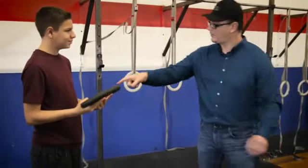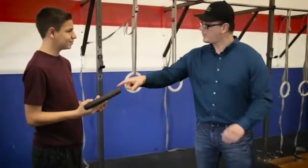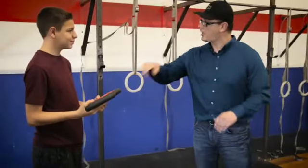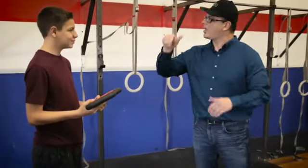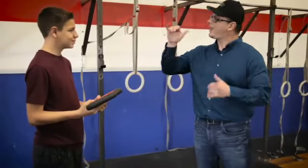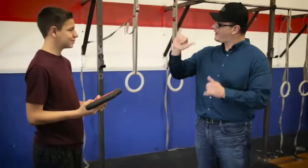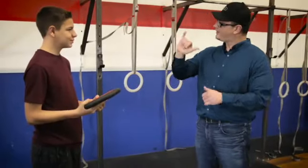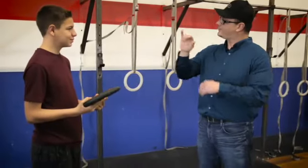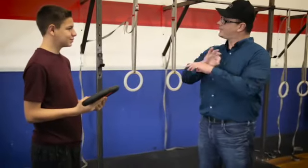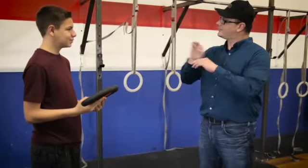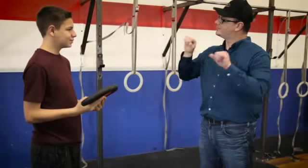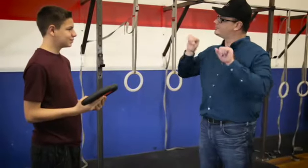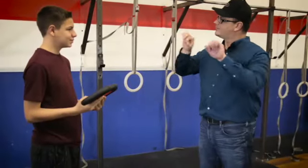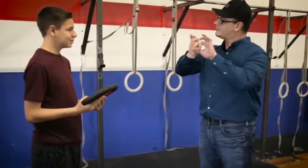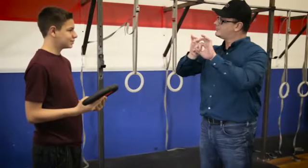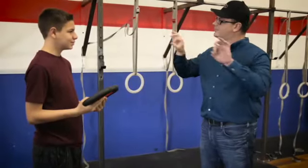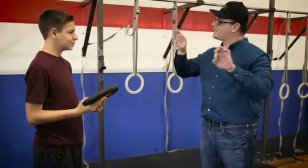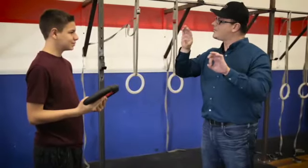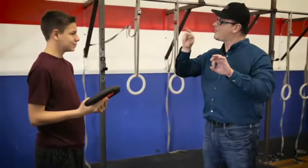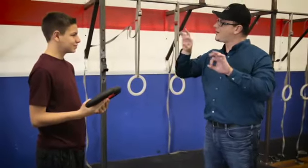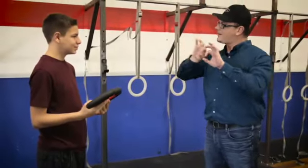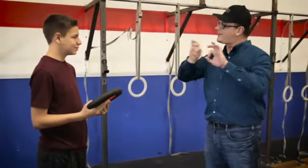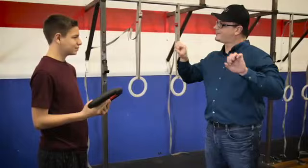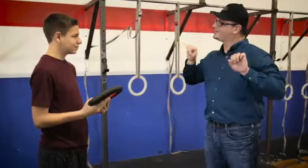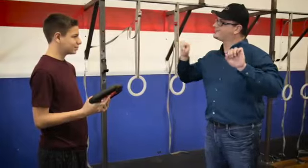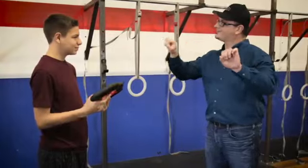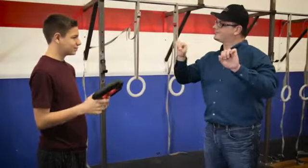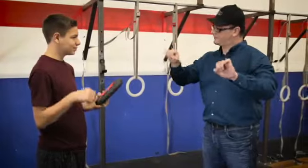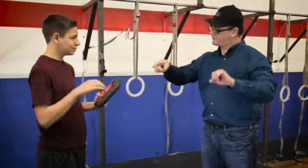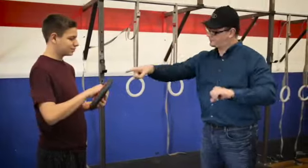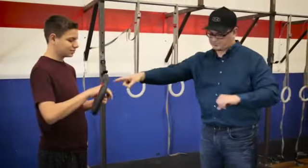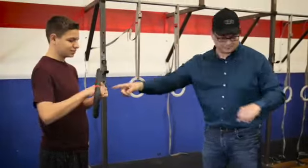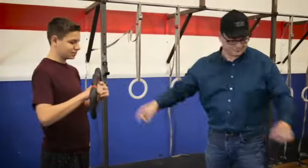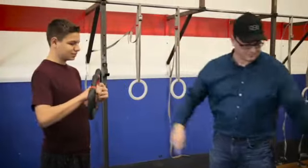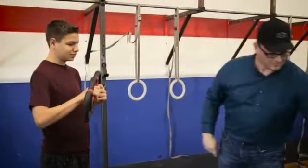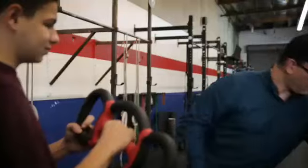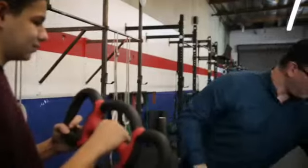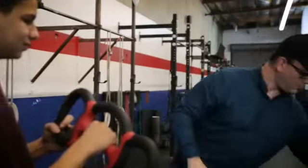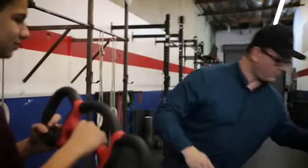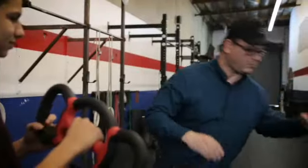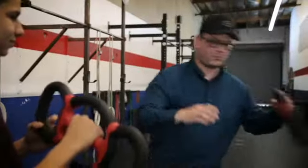This hold is like a barbell hold.